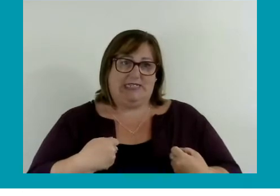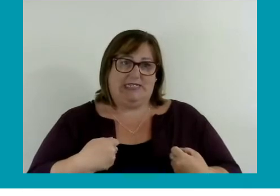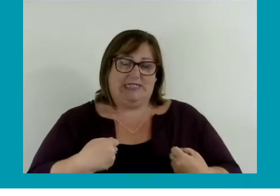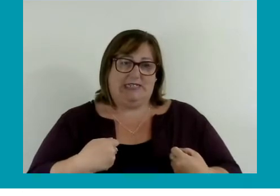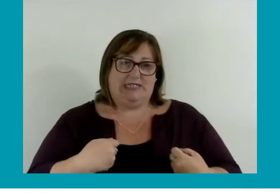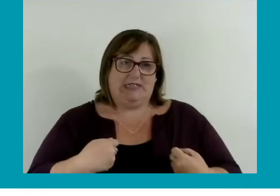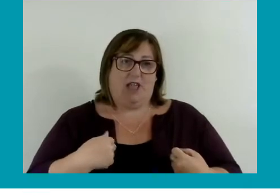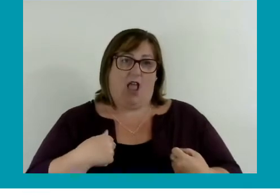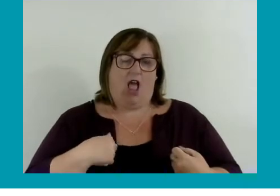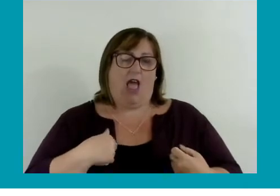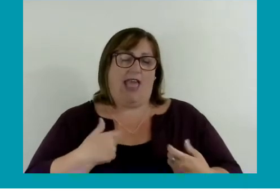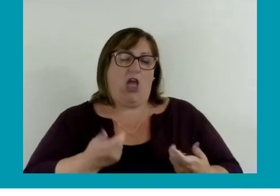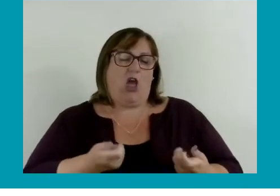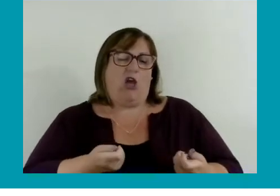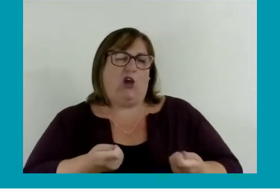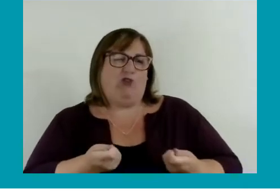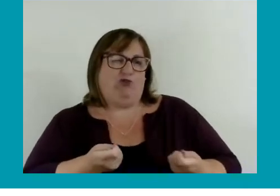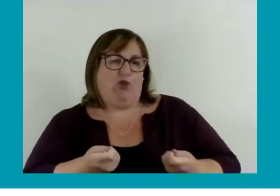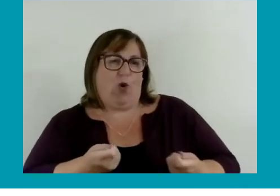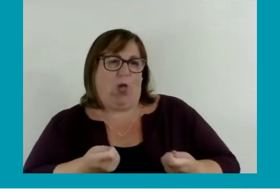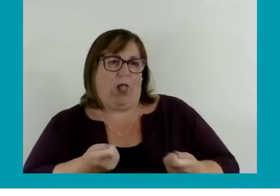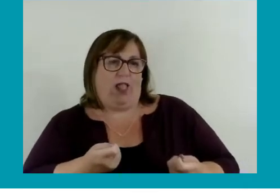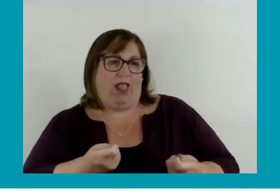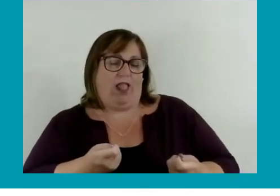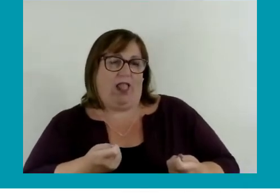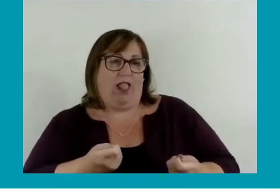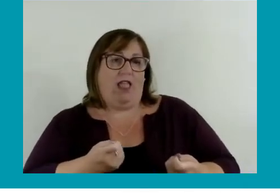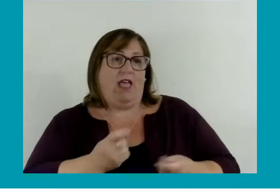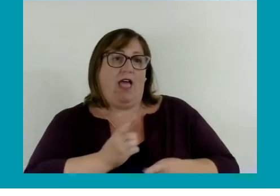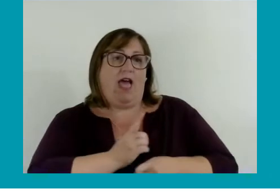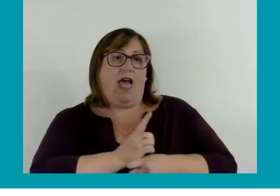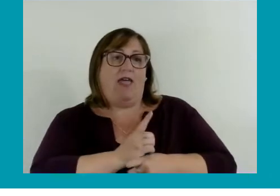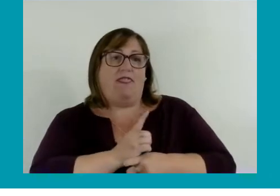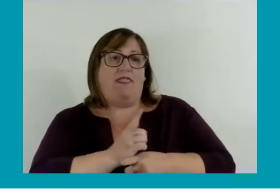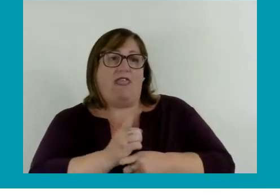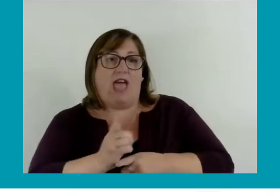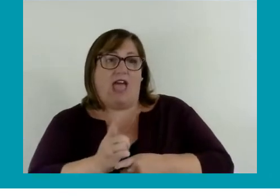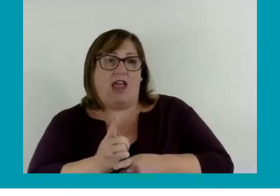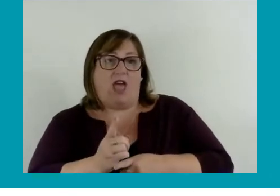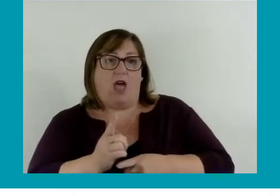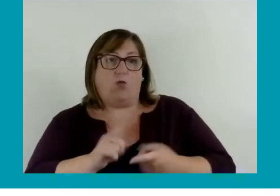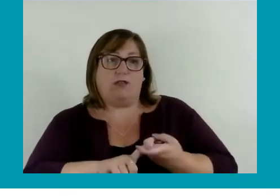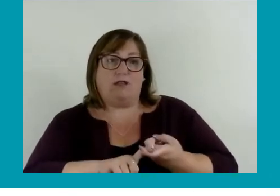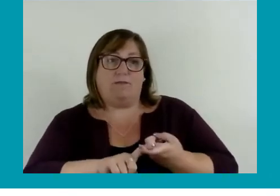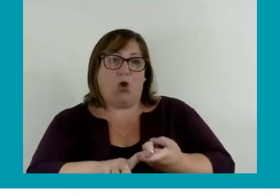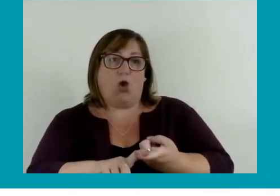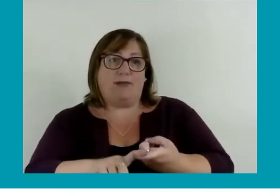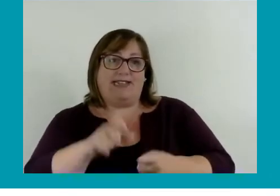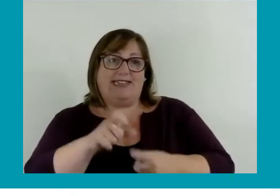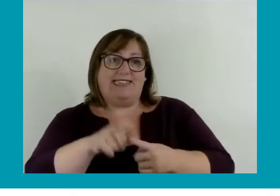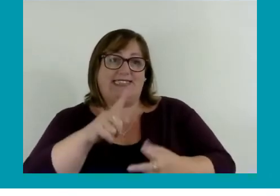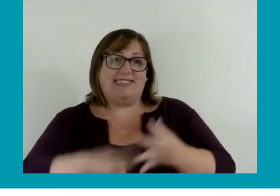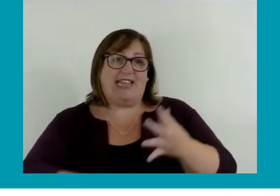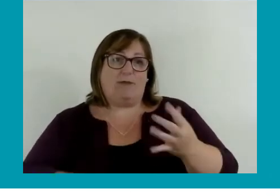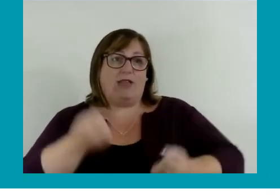see anything and then i was permanently disabled in a car accident that caused disability to the